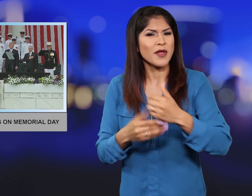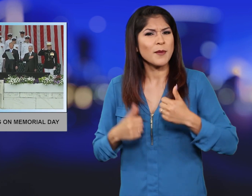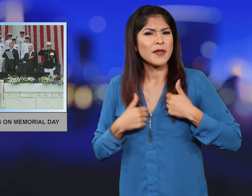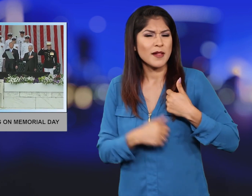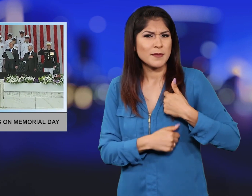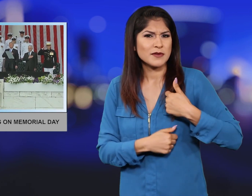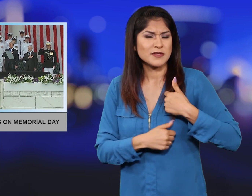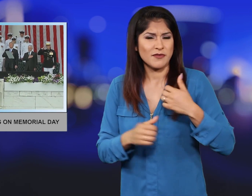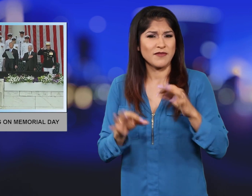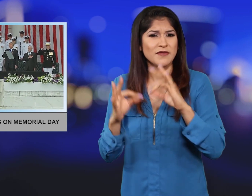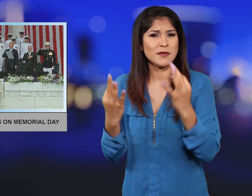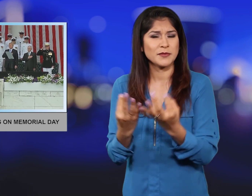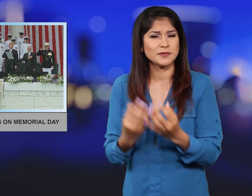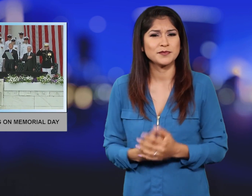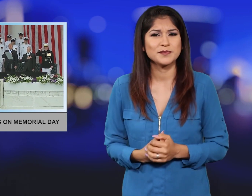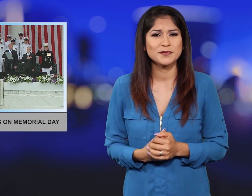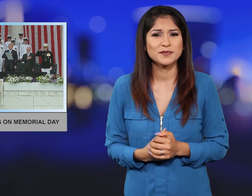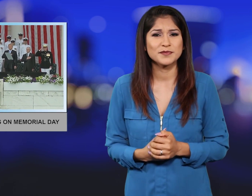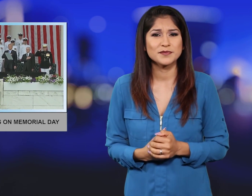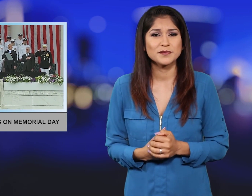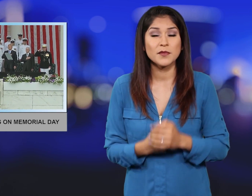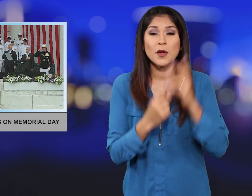that help military families.